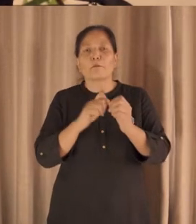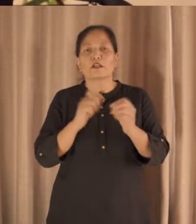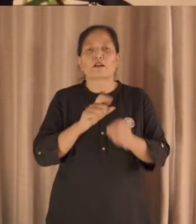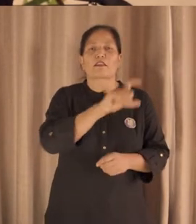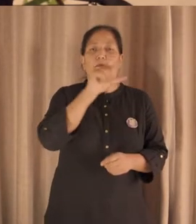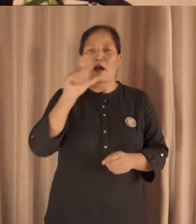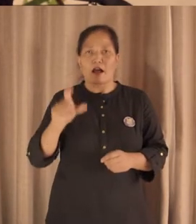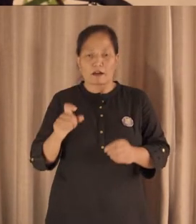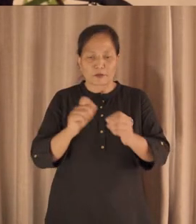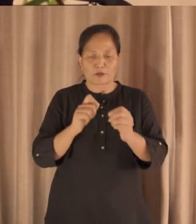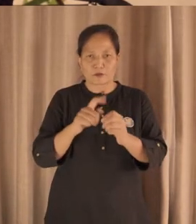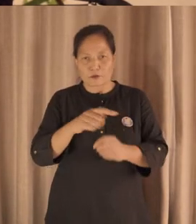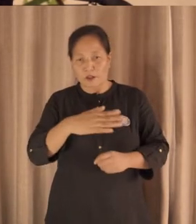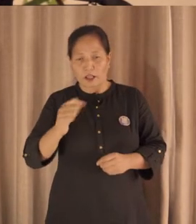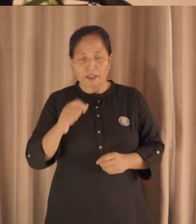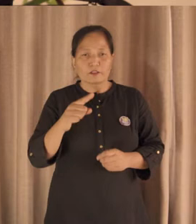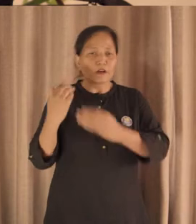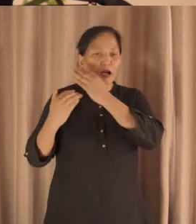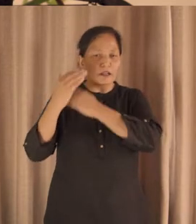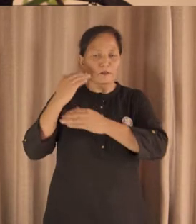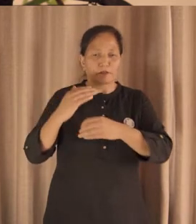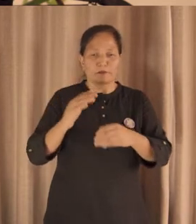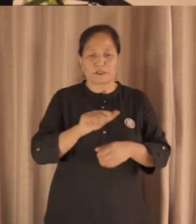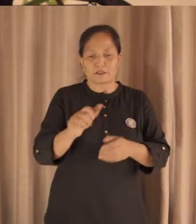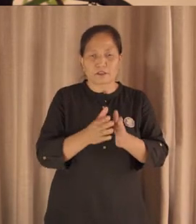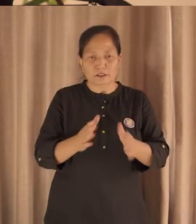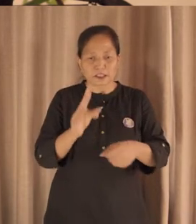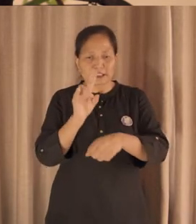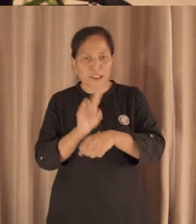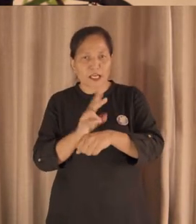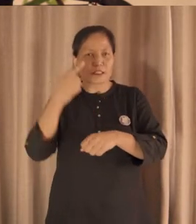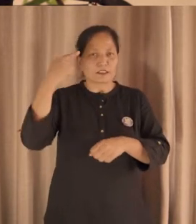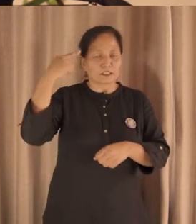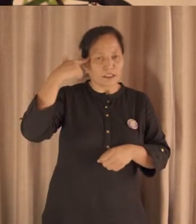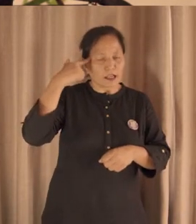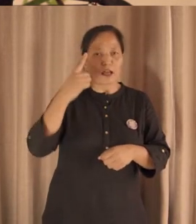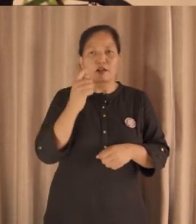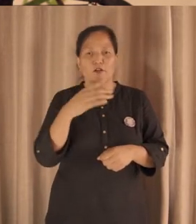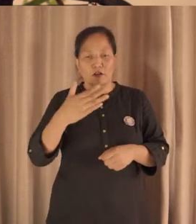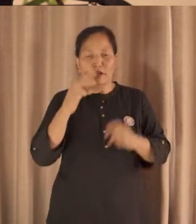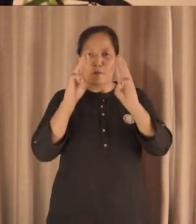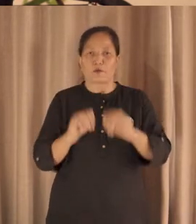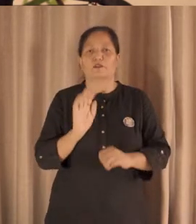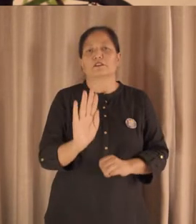issue. The continuity of this needed to be reformed and corrected in different periods